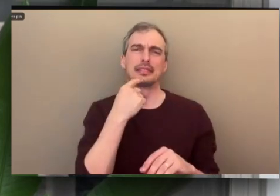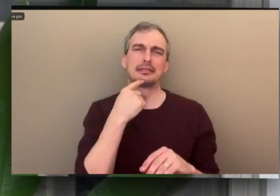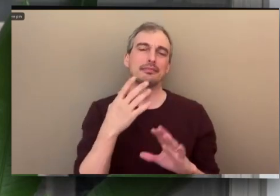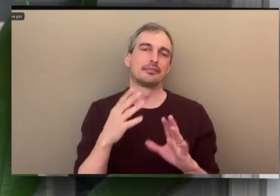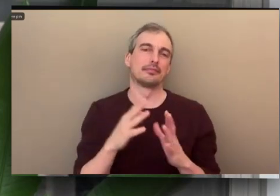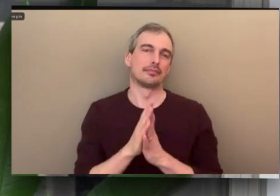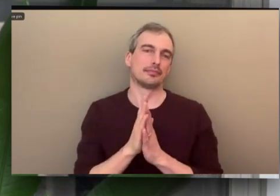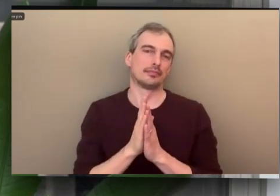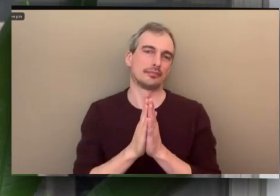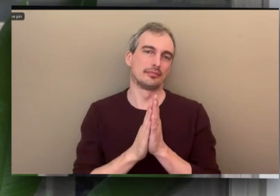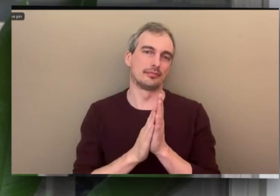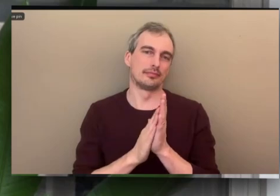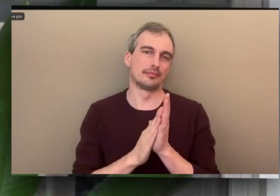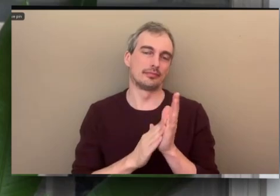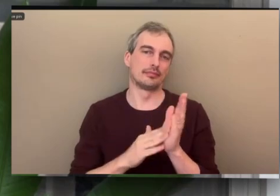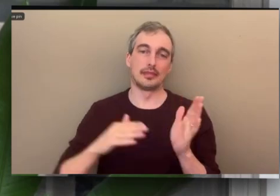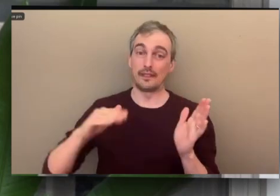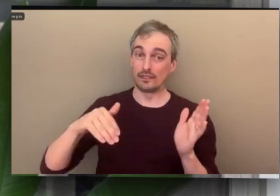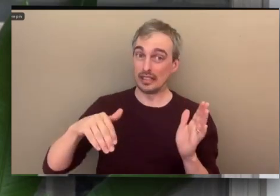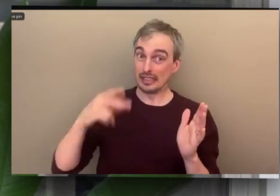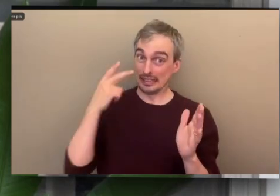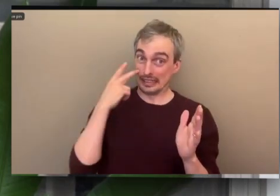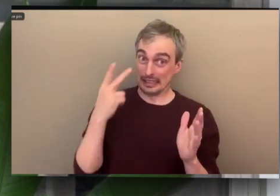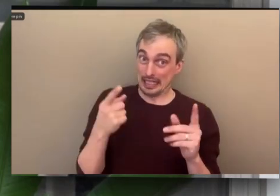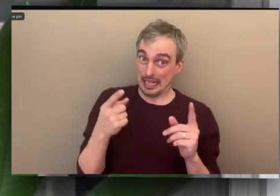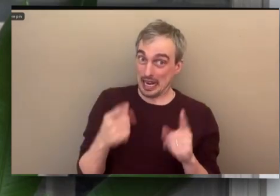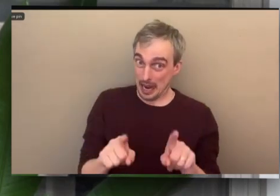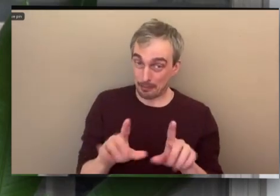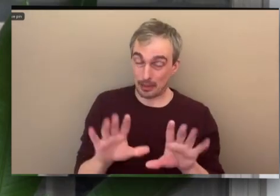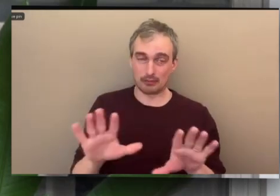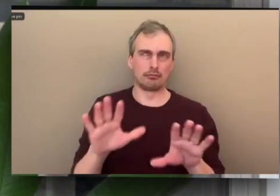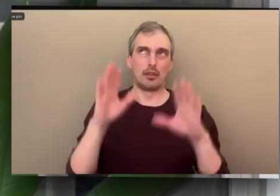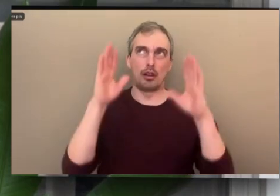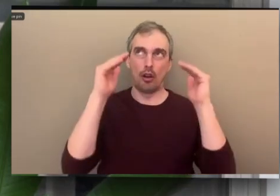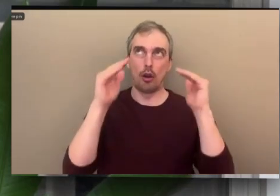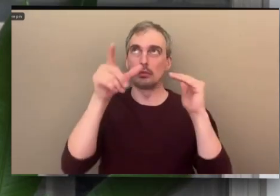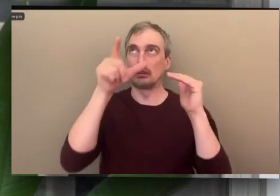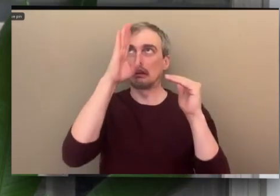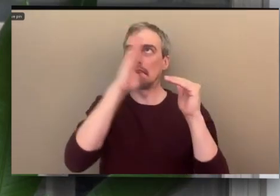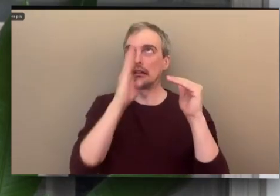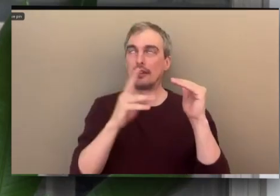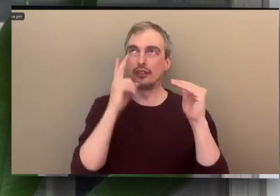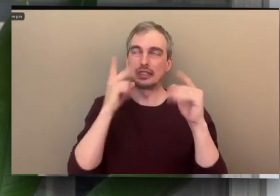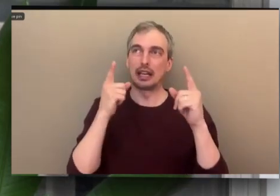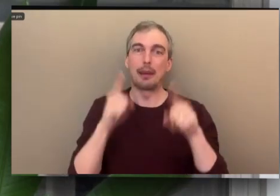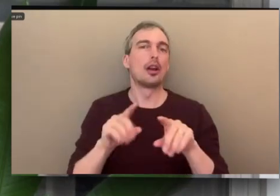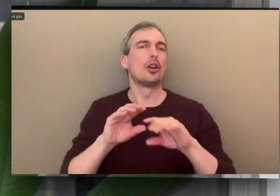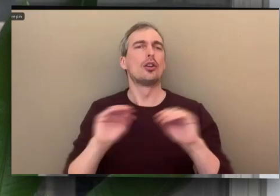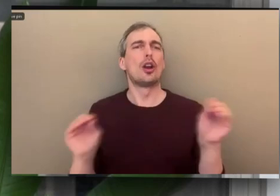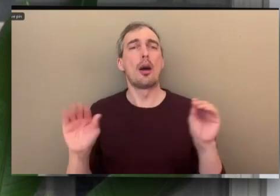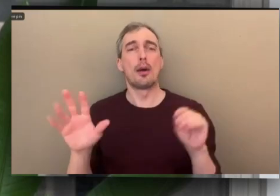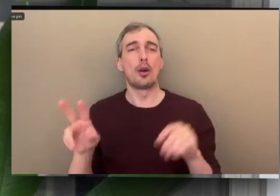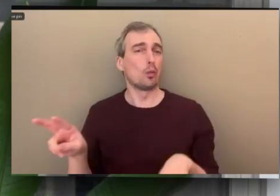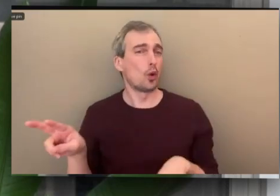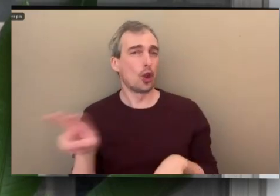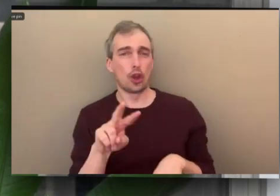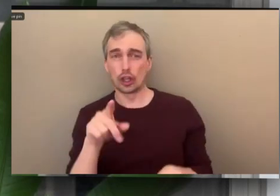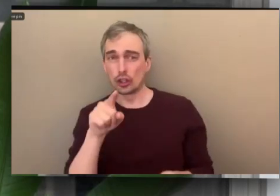I hope to God I never do see it. But nobody is gonna turn to you and tell you they don't care about accessibility. Right?